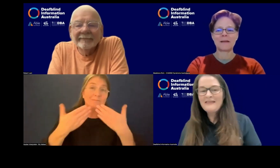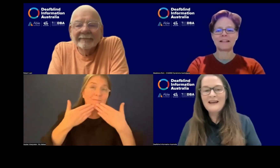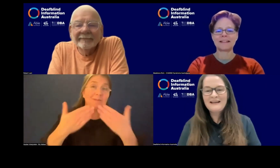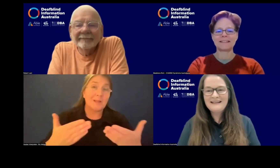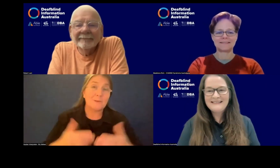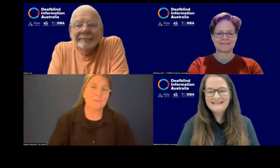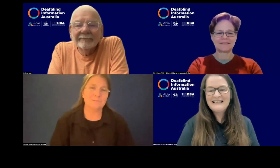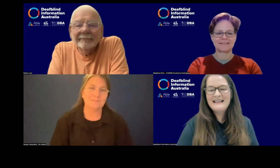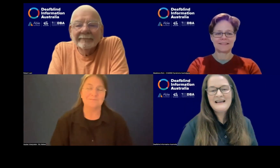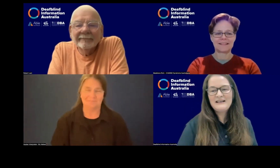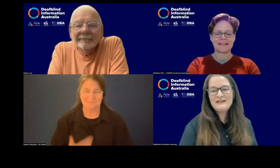Thank you Melanie.